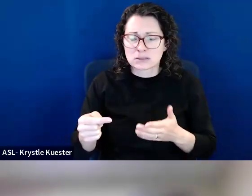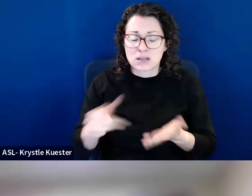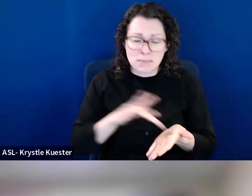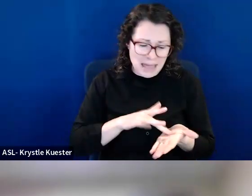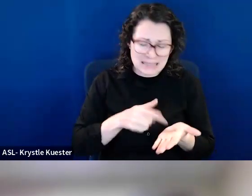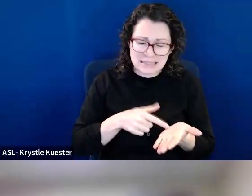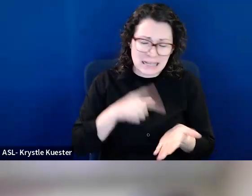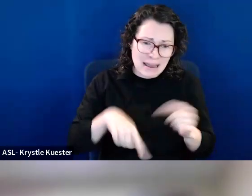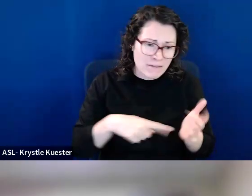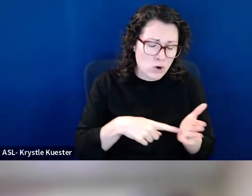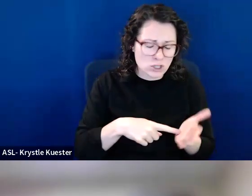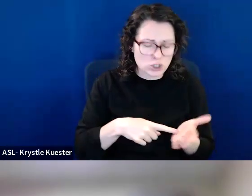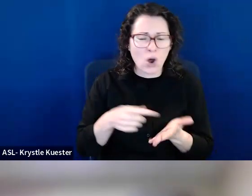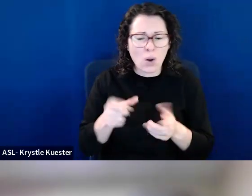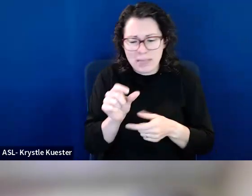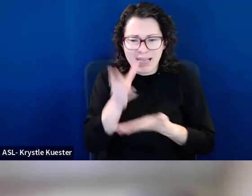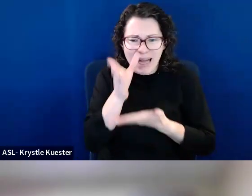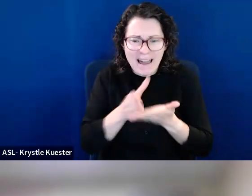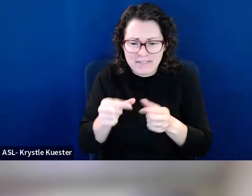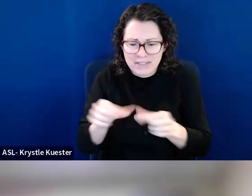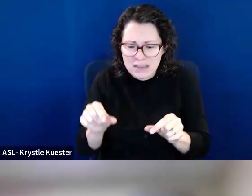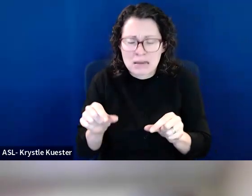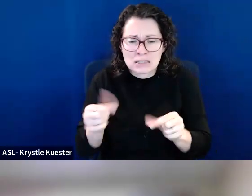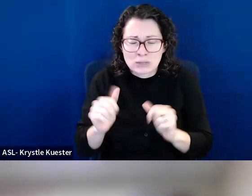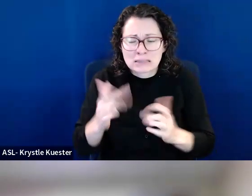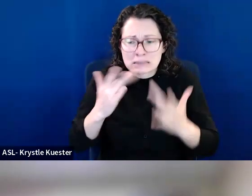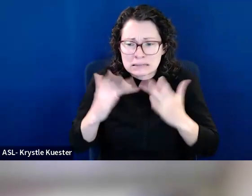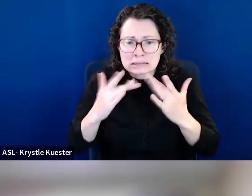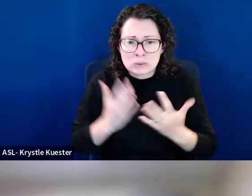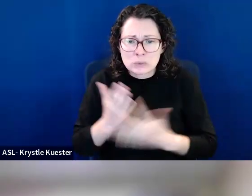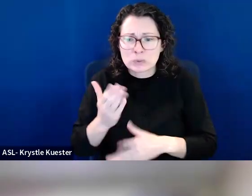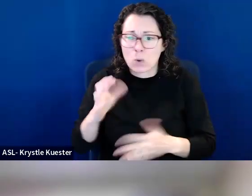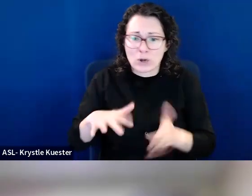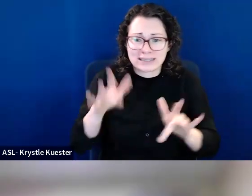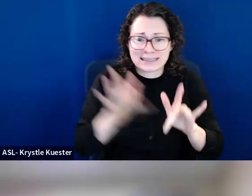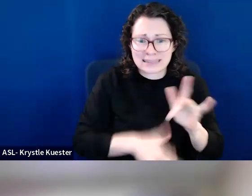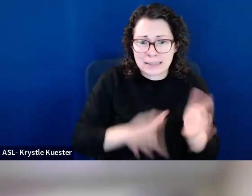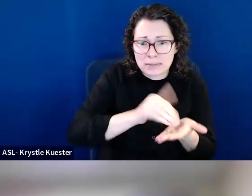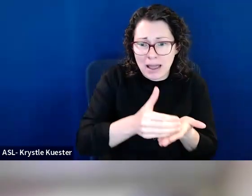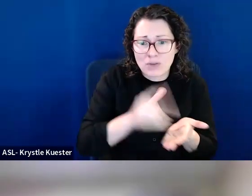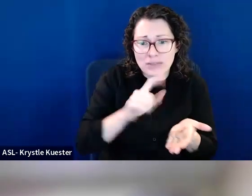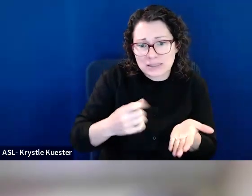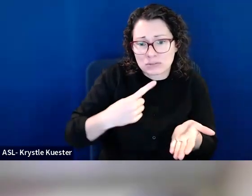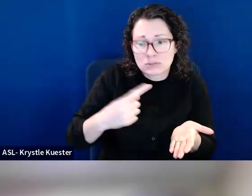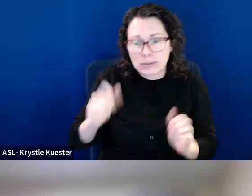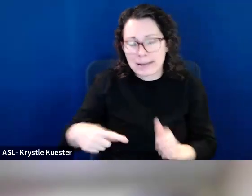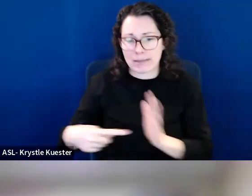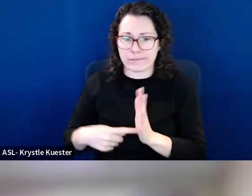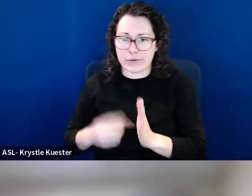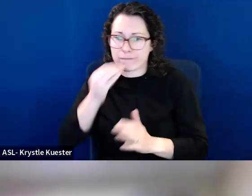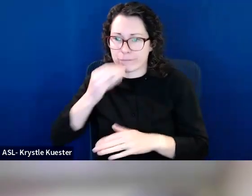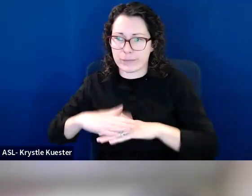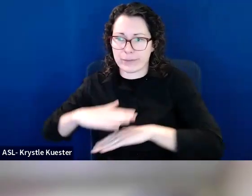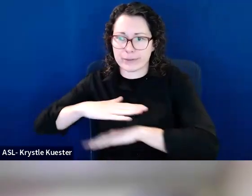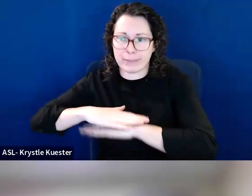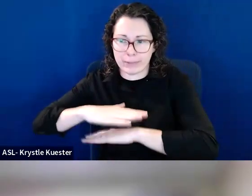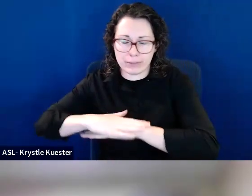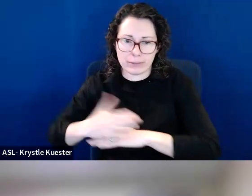skipped dosages just to make ends meet so they can afford food on their table.